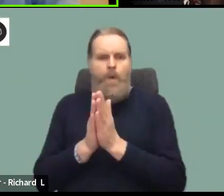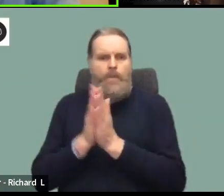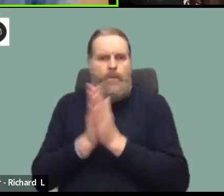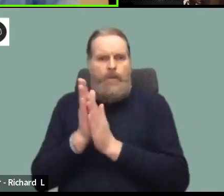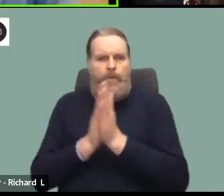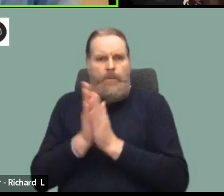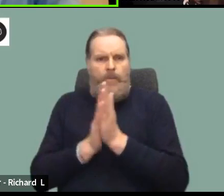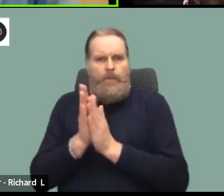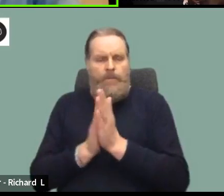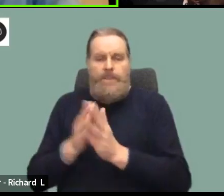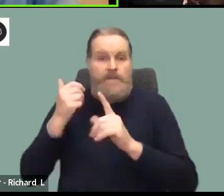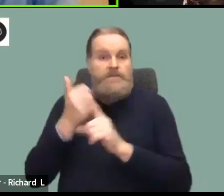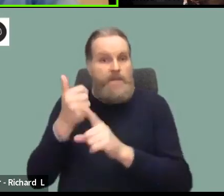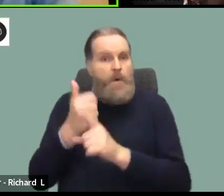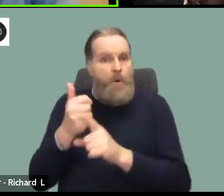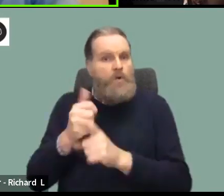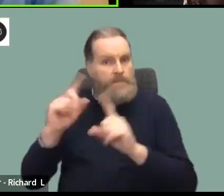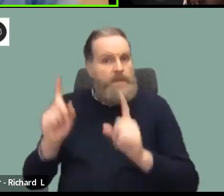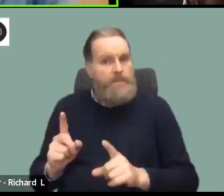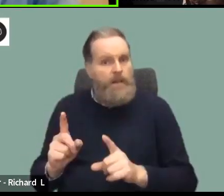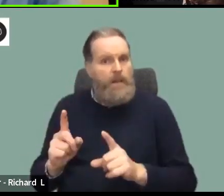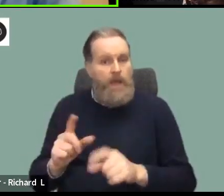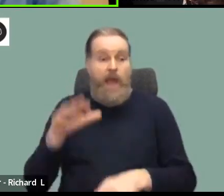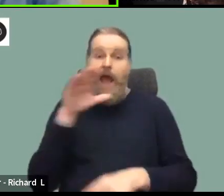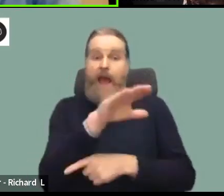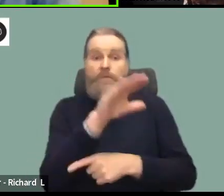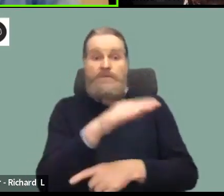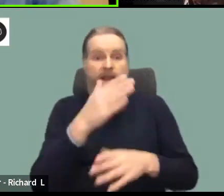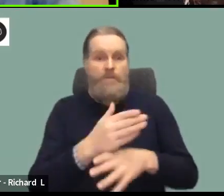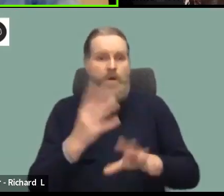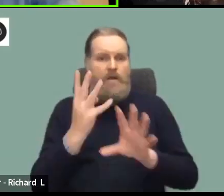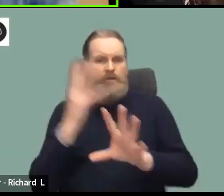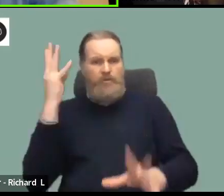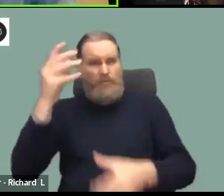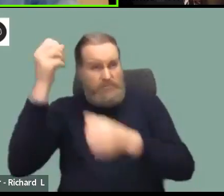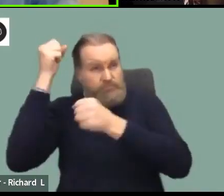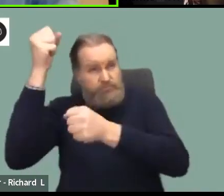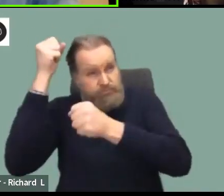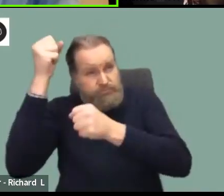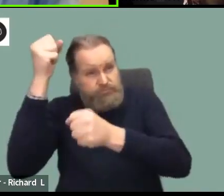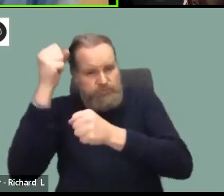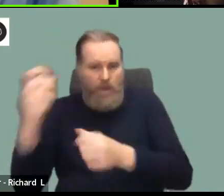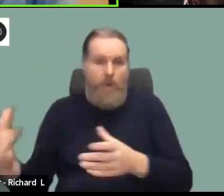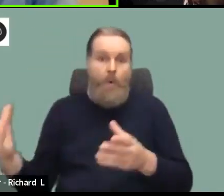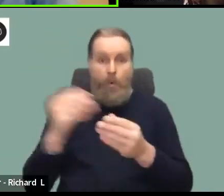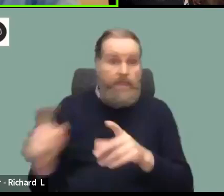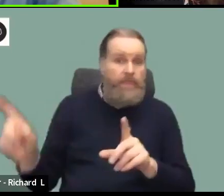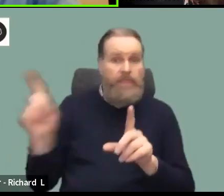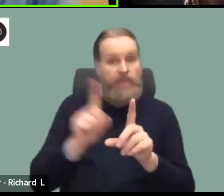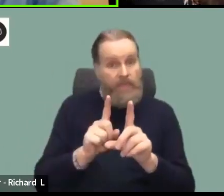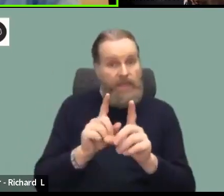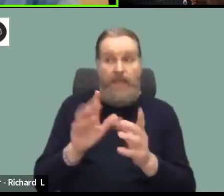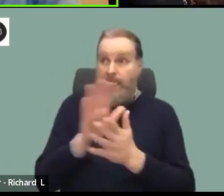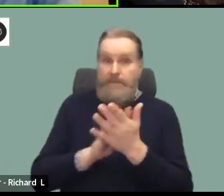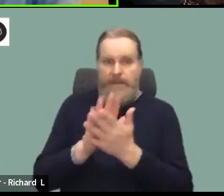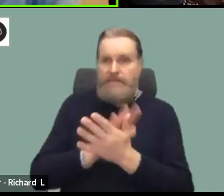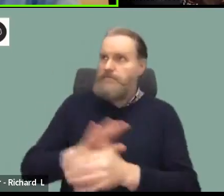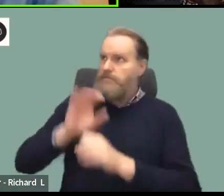that every brand sends messages of support to those workers who are going. on strike you attend any picket line. lines of demonstrations, as lines of demonstrations, as they are announced, and then we make